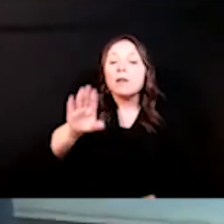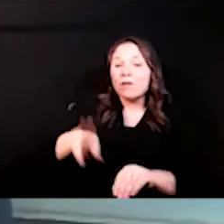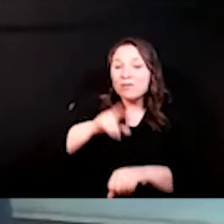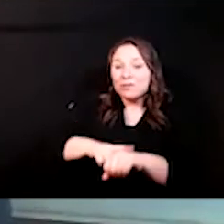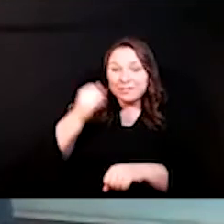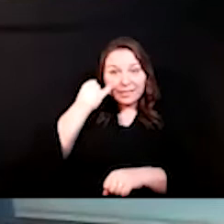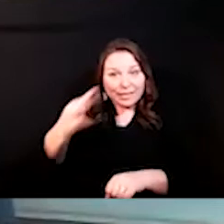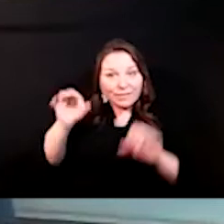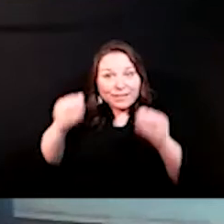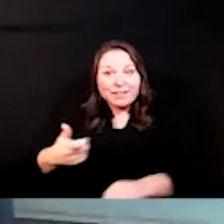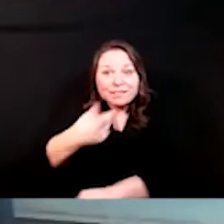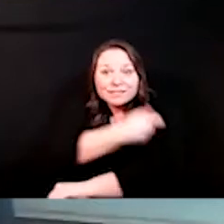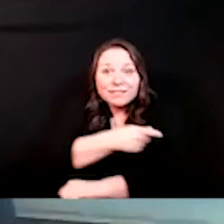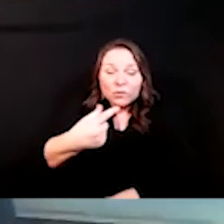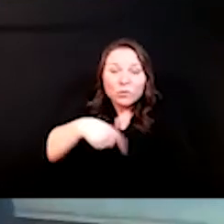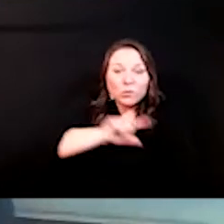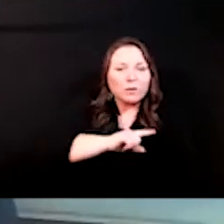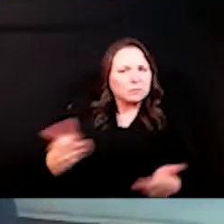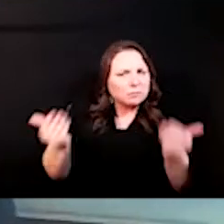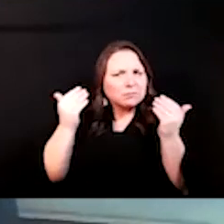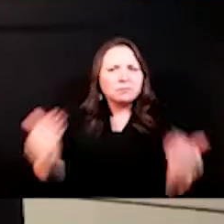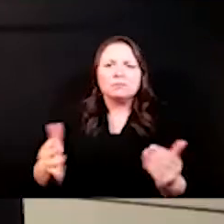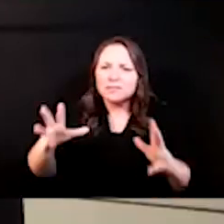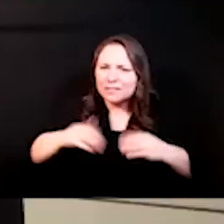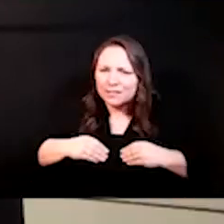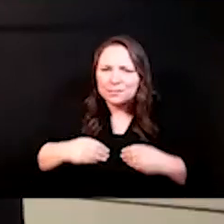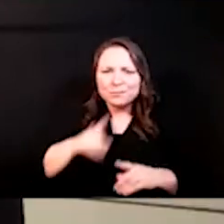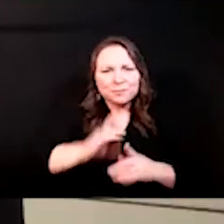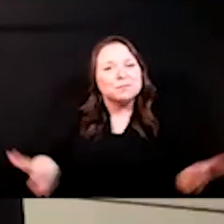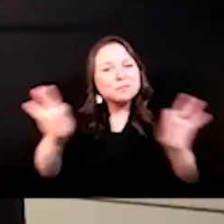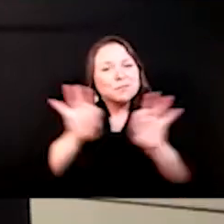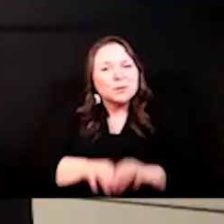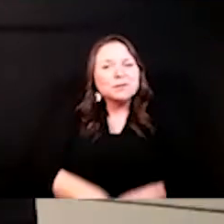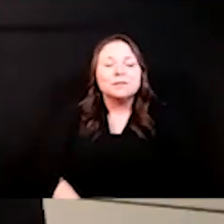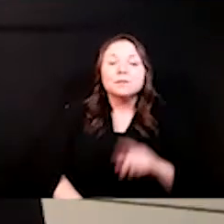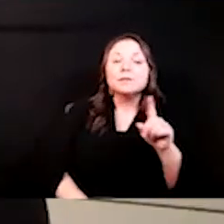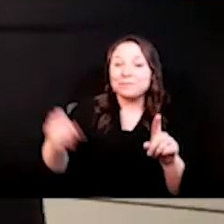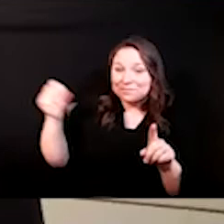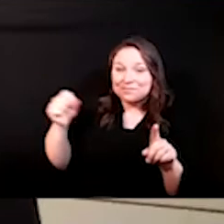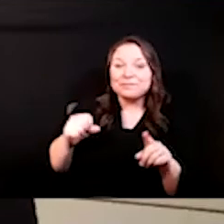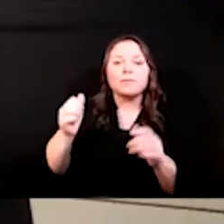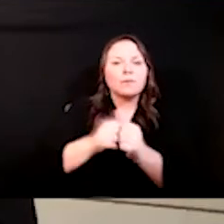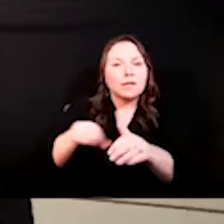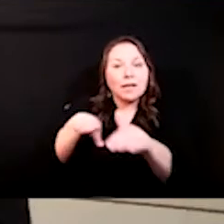VACCINE AND YOU ARE ELIGIBLE FOR IT, IT'S REALLY IMPORTANT TO GET THE VACCINE. » YEAH. ABSOLUTELY. IN TERMS